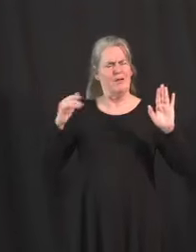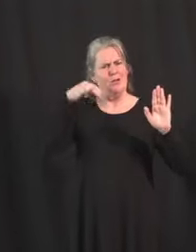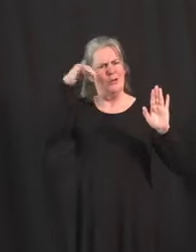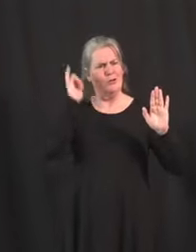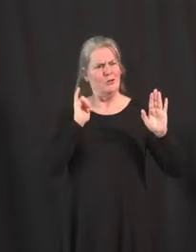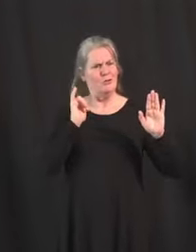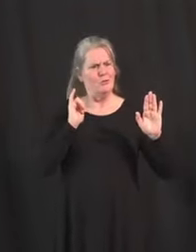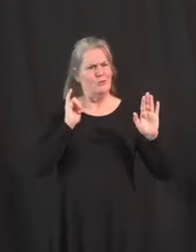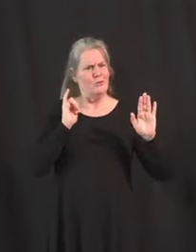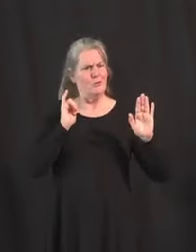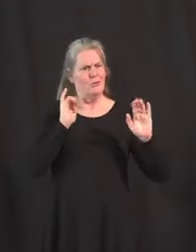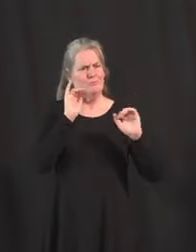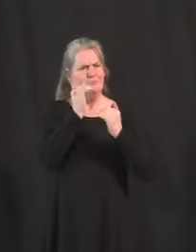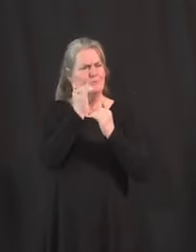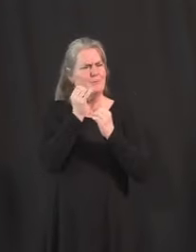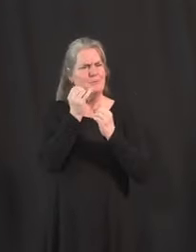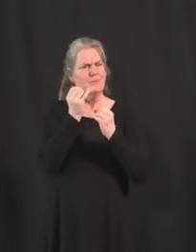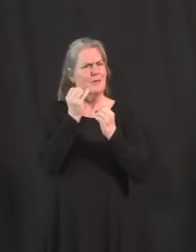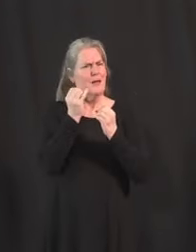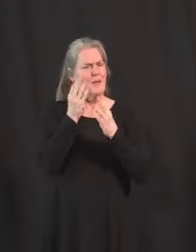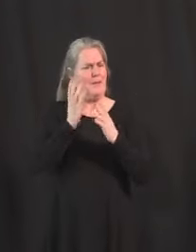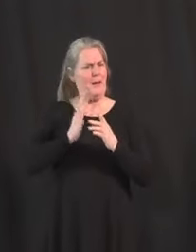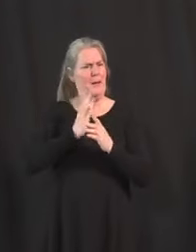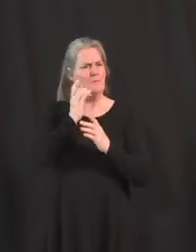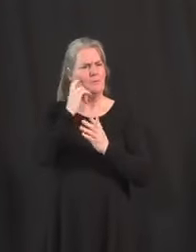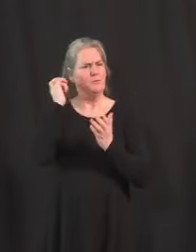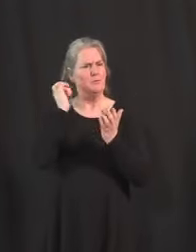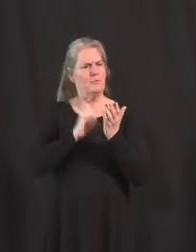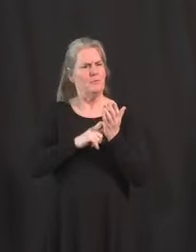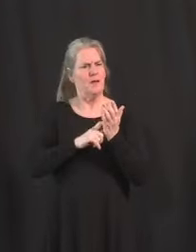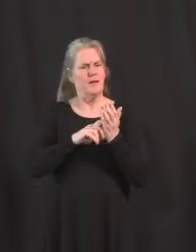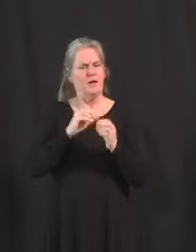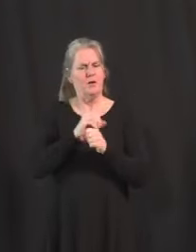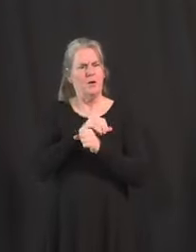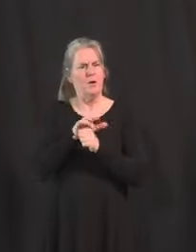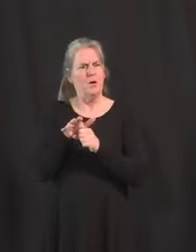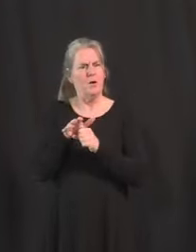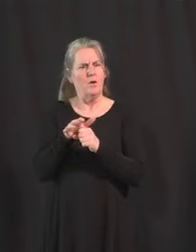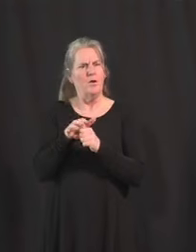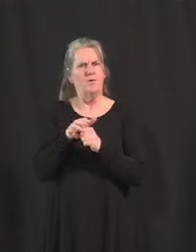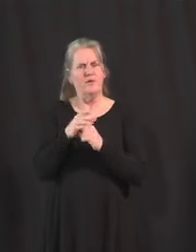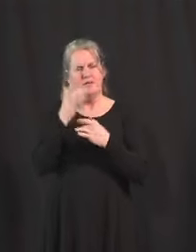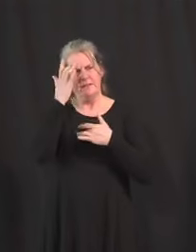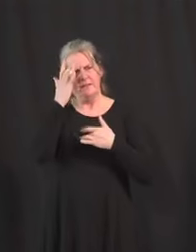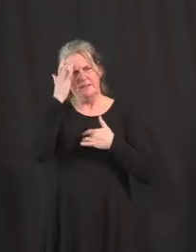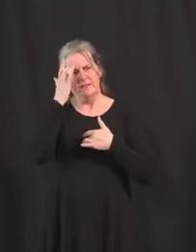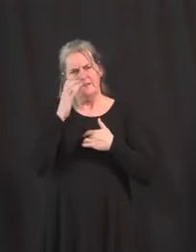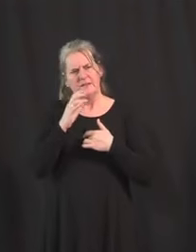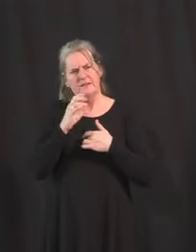TERMS OF OFFICIALLY RECOGNIZED COVID-19 SYMPTOMS?